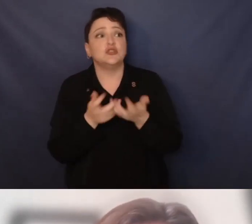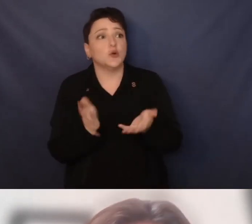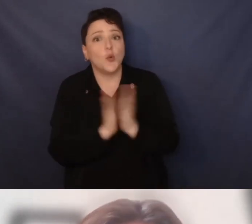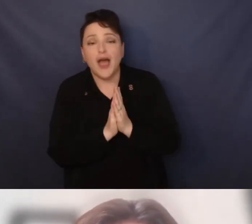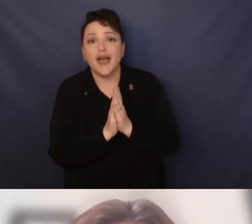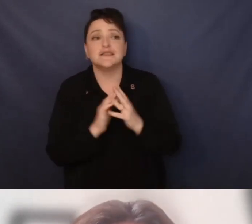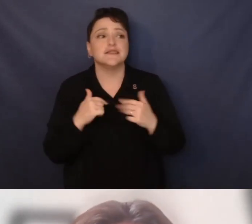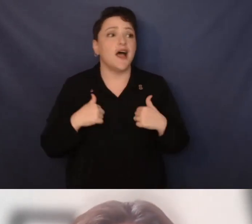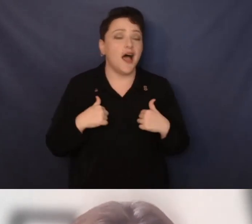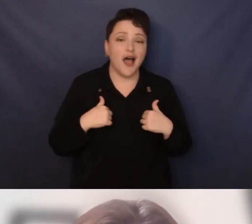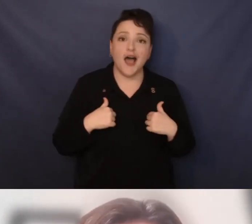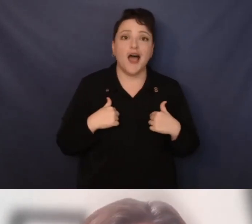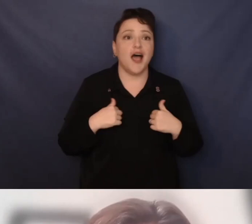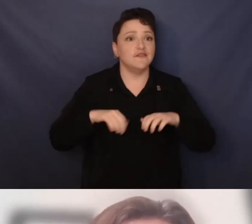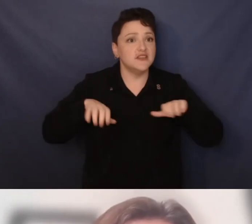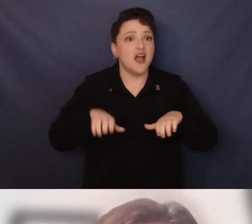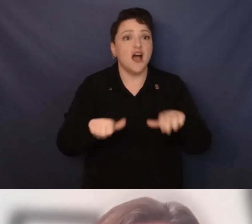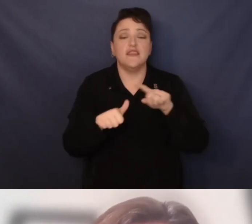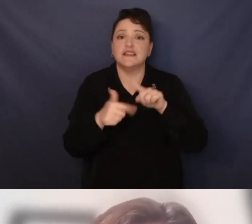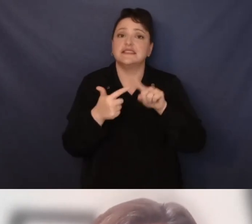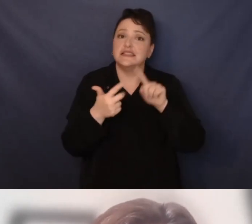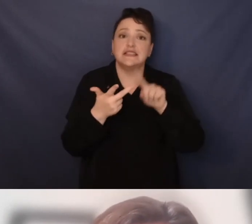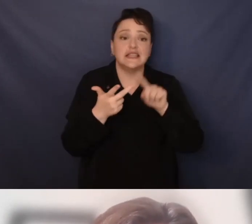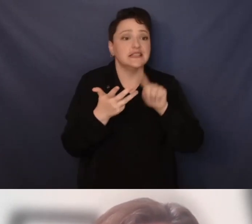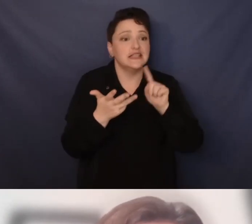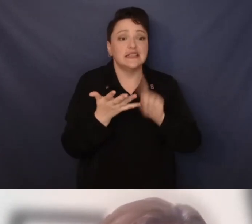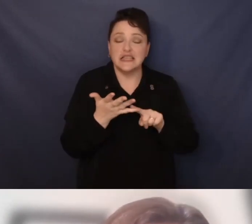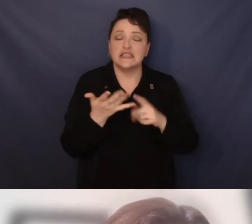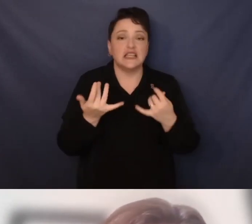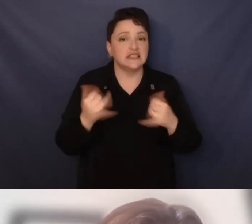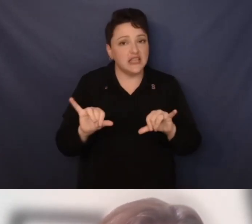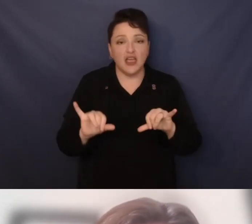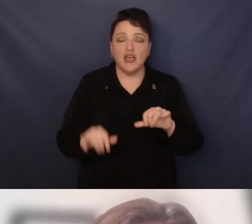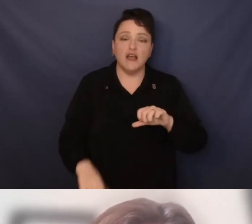that we talked about in the workshop. And that they are still facing, you know, retaliation and